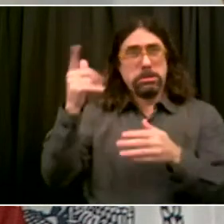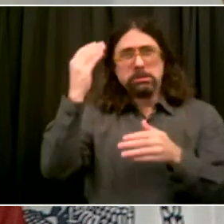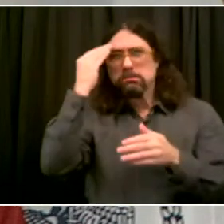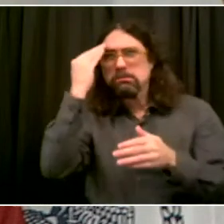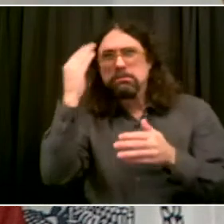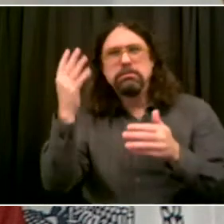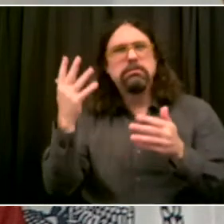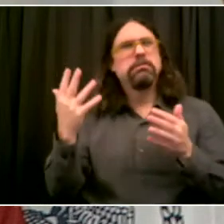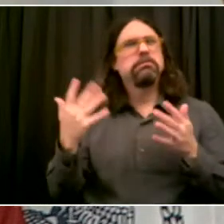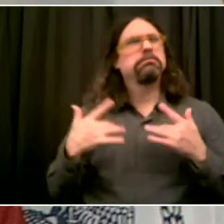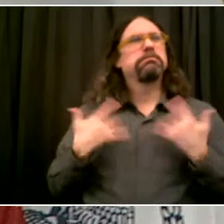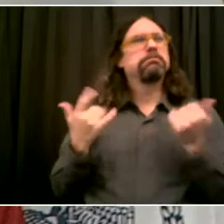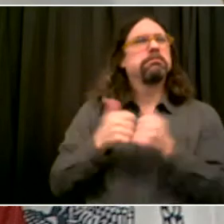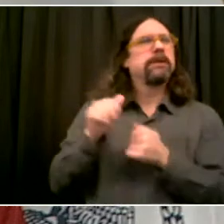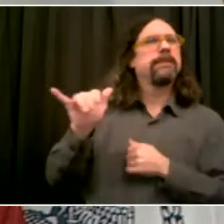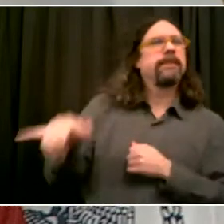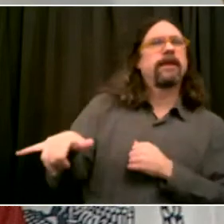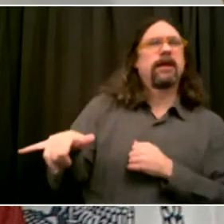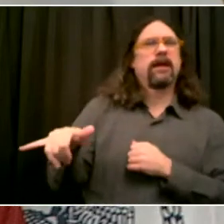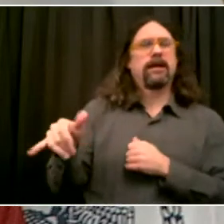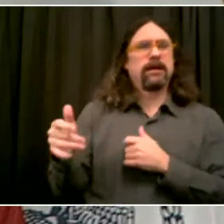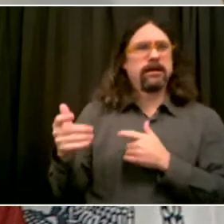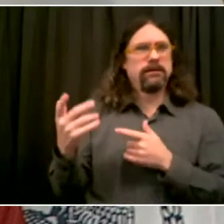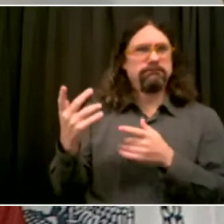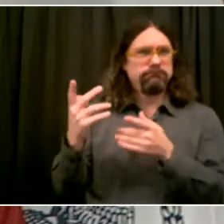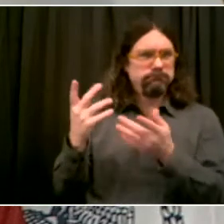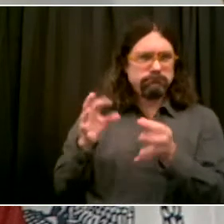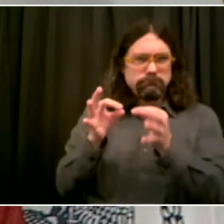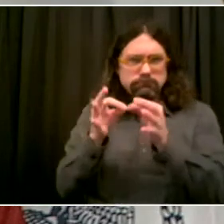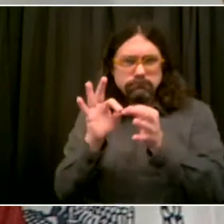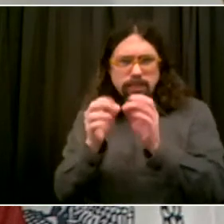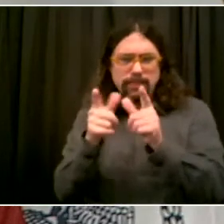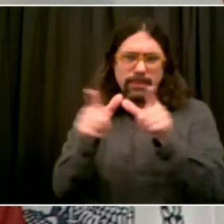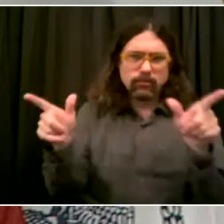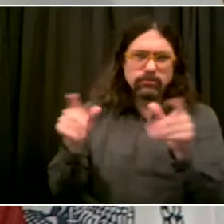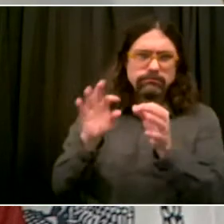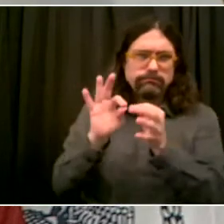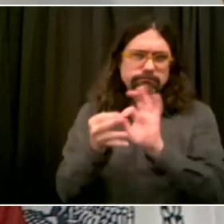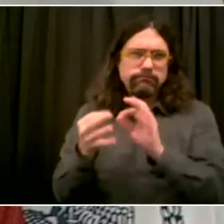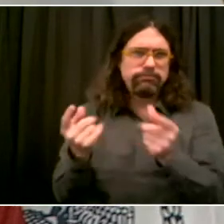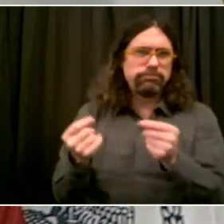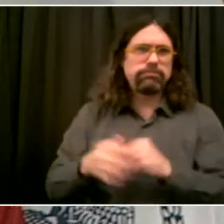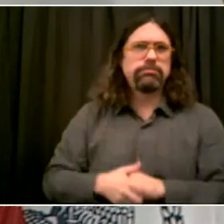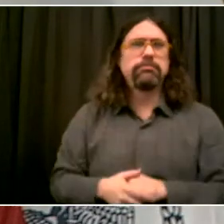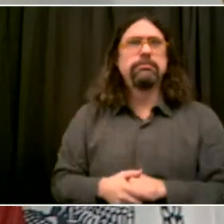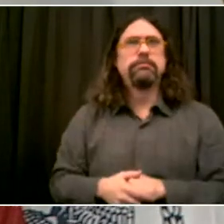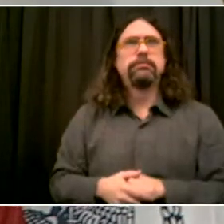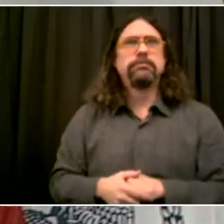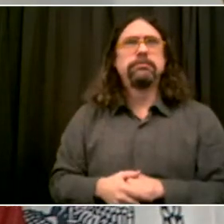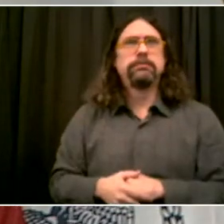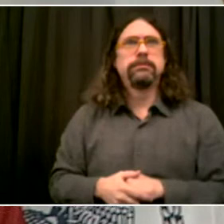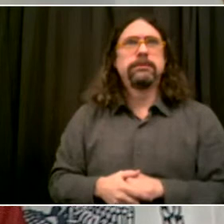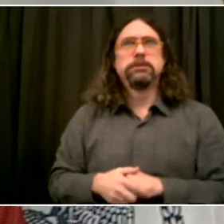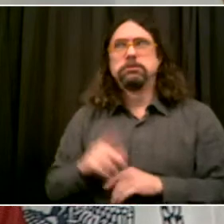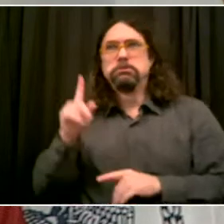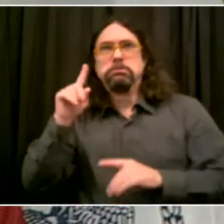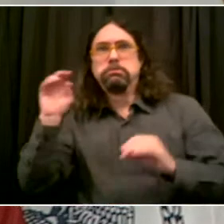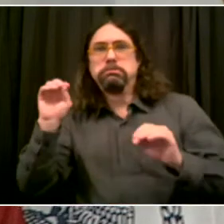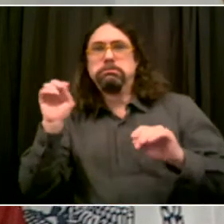INFORMATION IN OTHER LANGUAGESS . I DON'T KNOW WHEN WE MAY HAVE TO CHECK COUNSEL ON THAT ONE. DO ANY OF THE THREE DOCTORS KNOOW IF THAT CAN